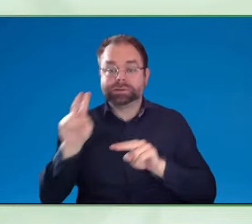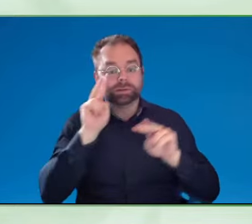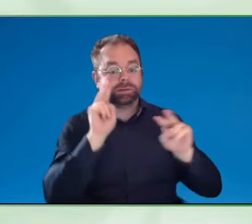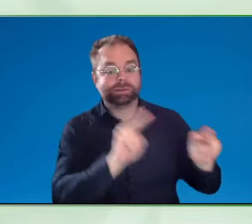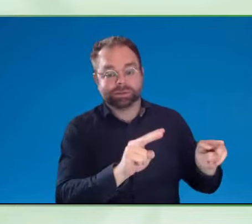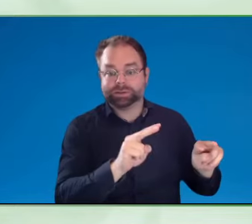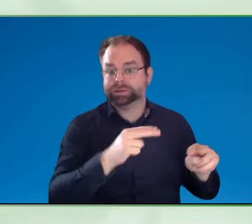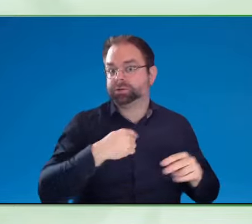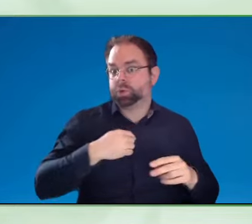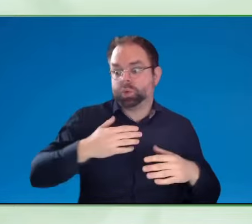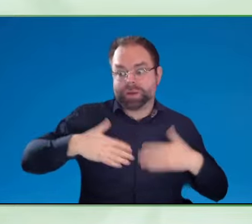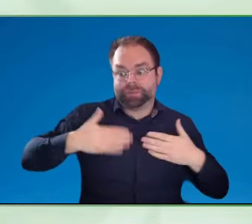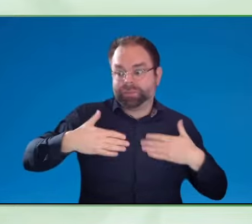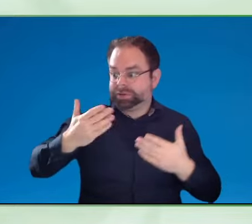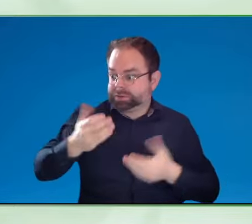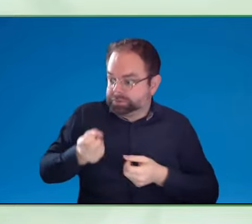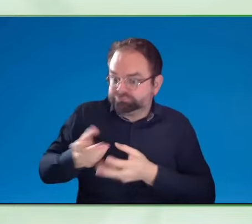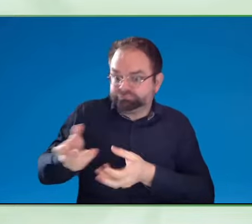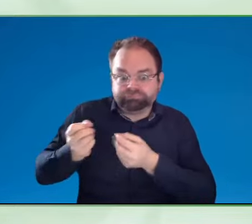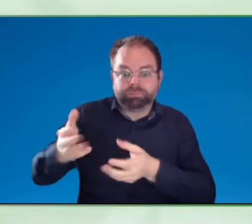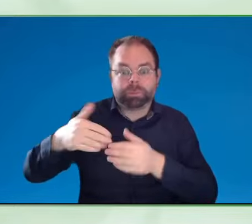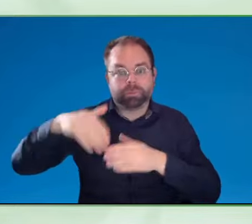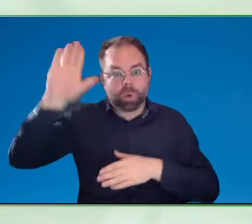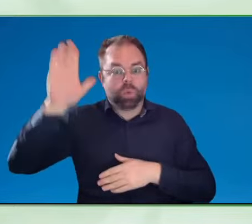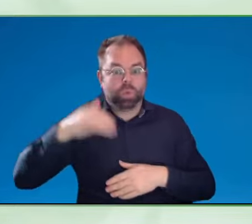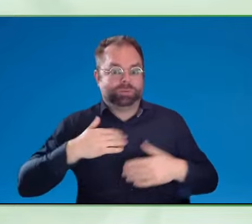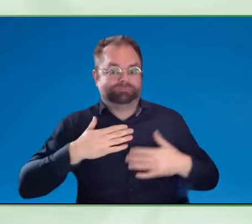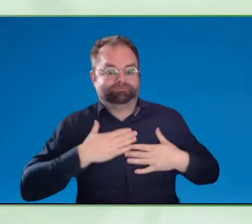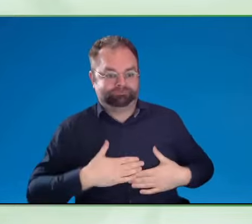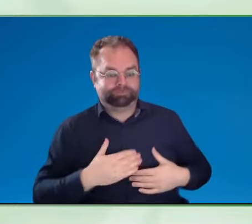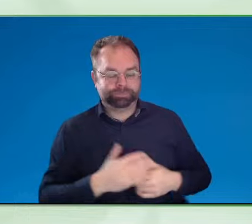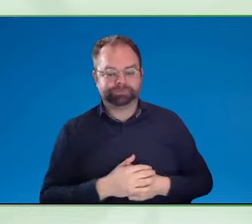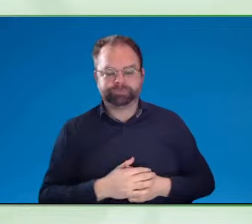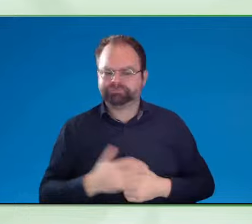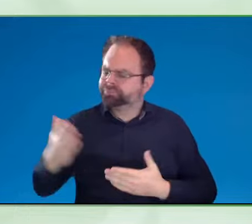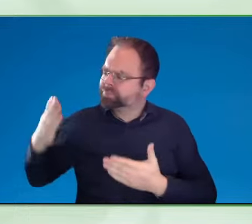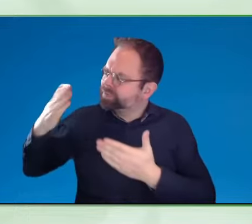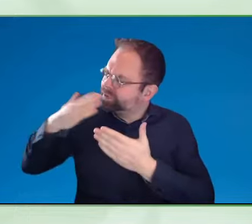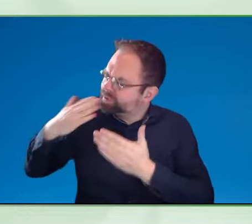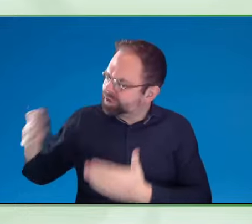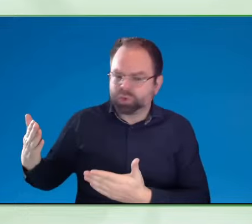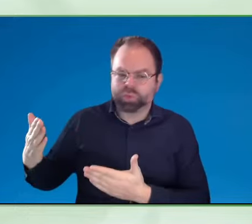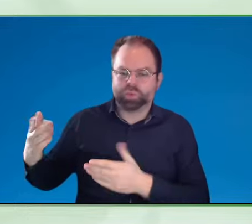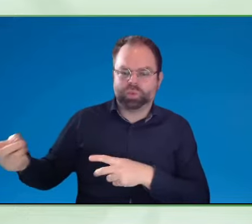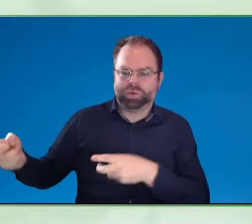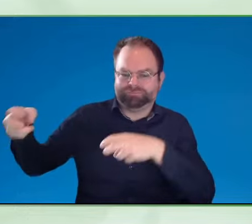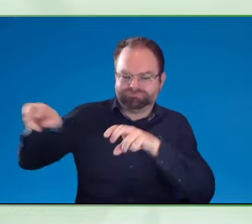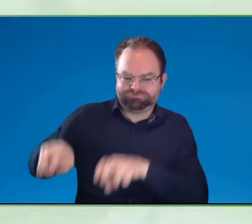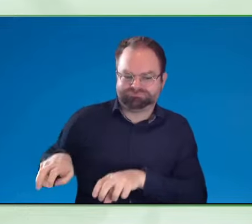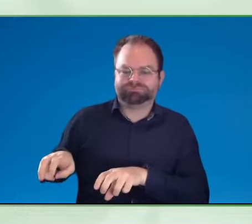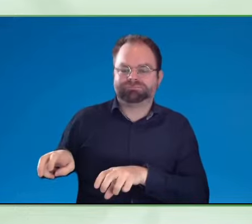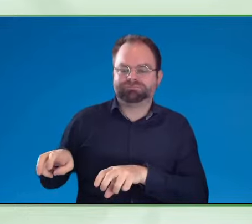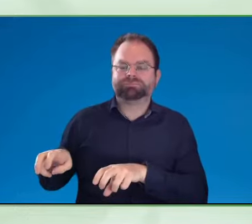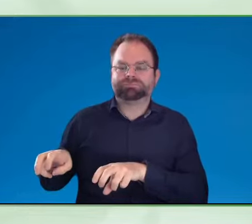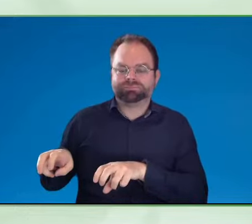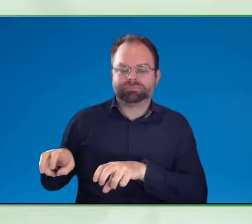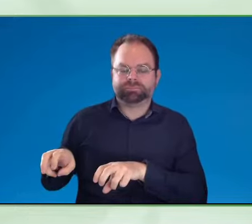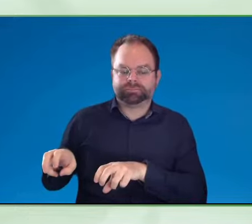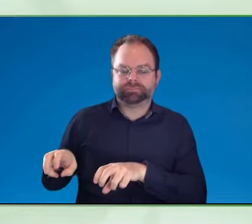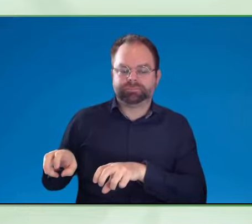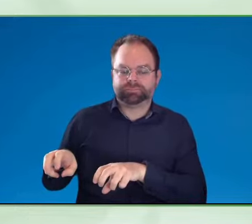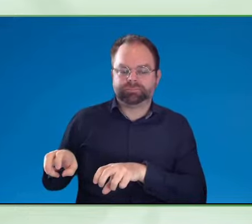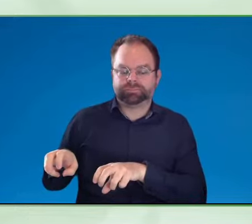A fantastic project and achievement and plans for the future.